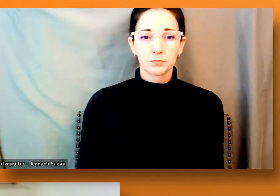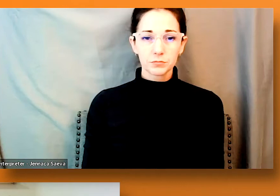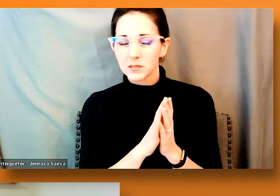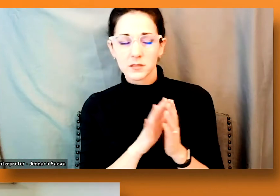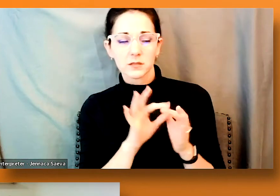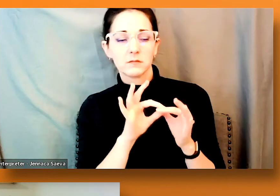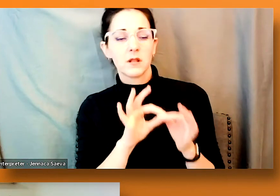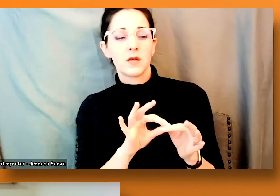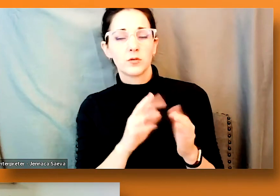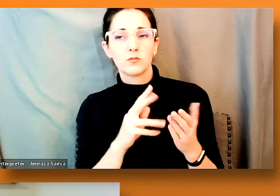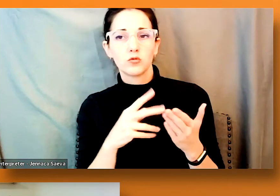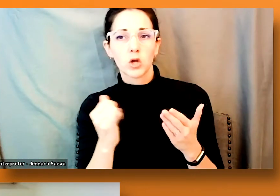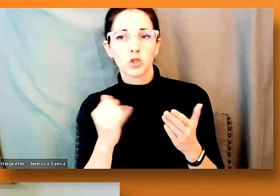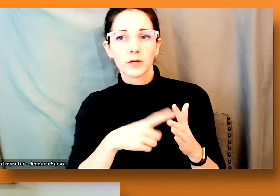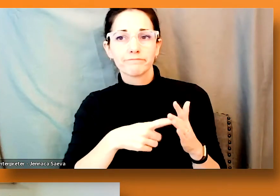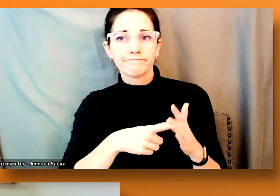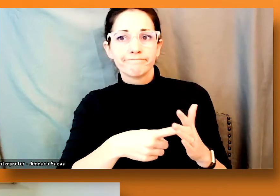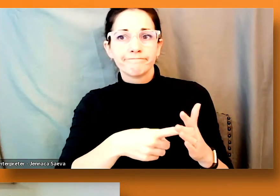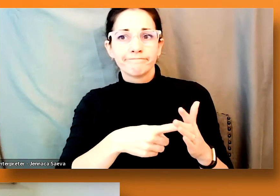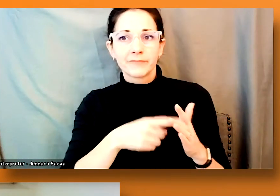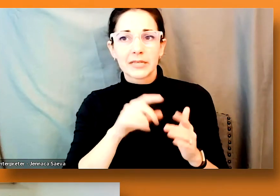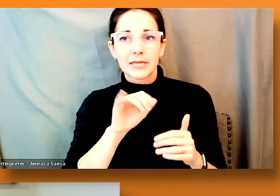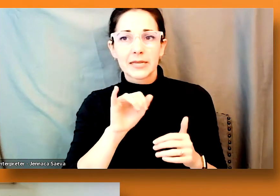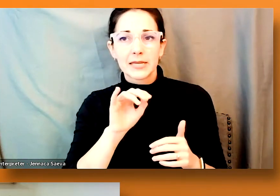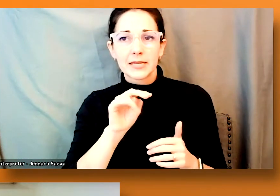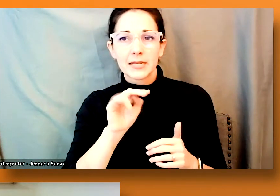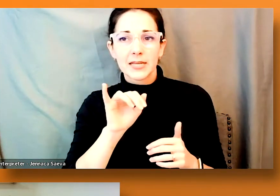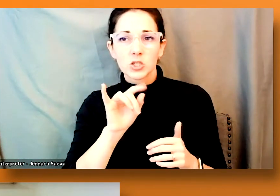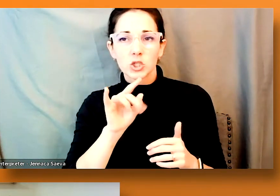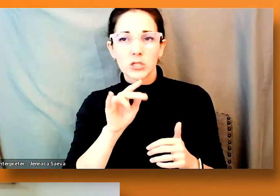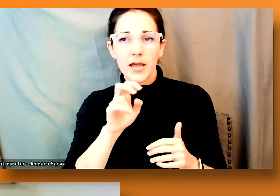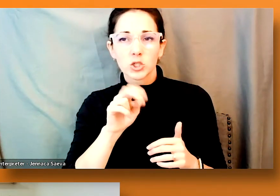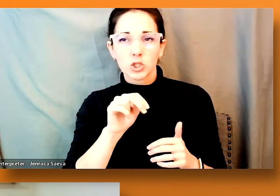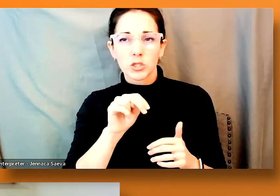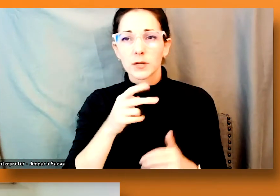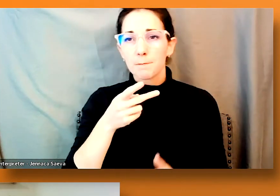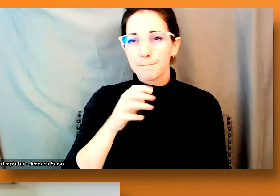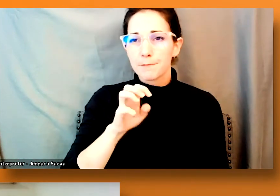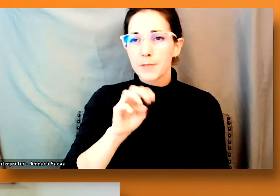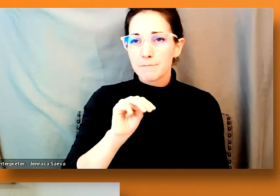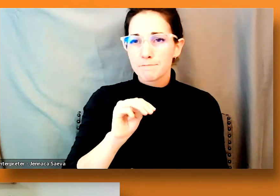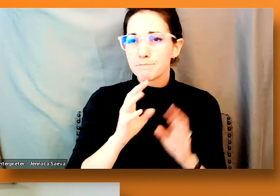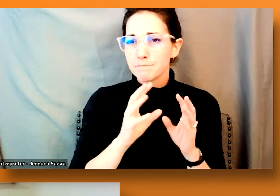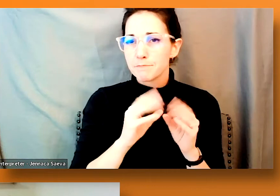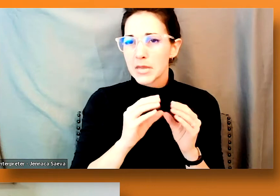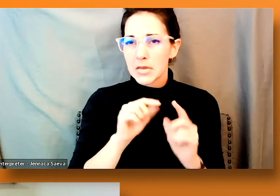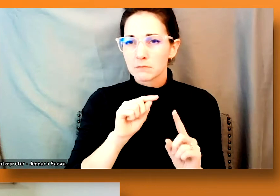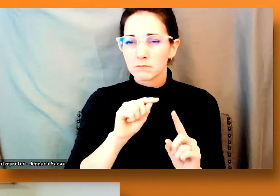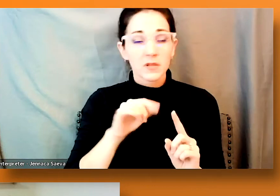Asking about a project initiation meeting, a PIM. We call it a PIM.